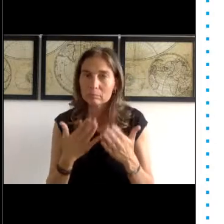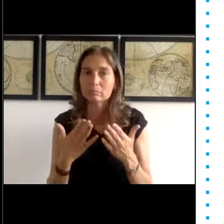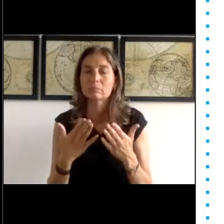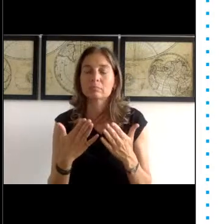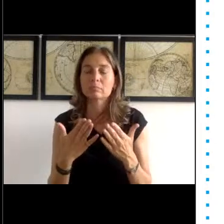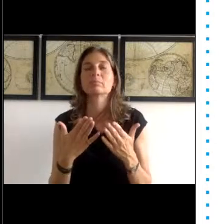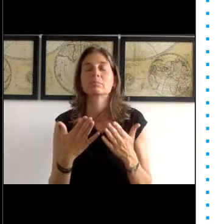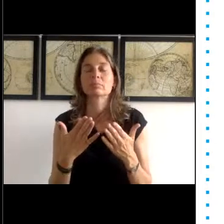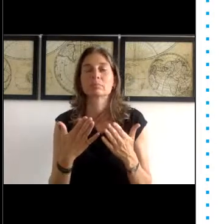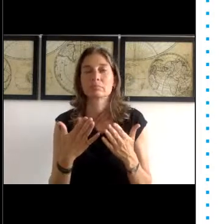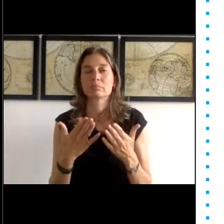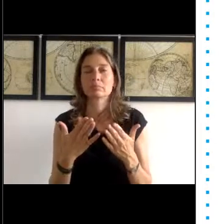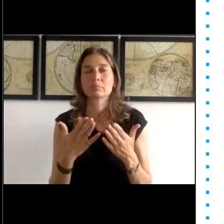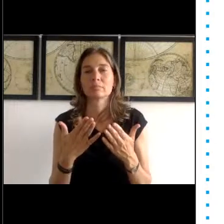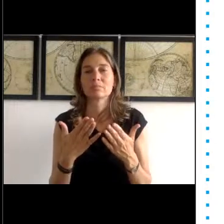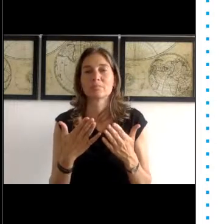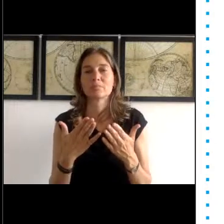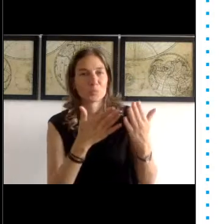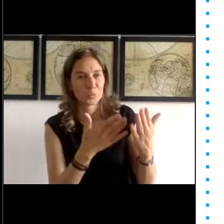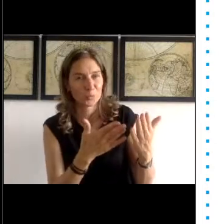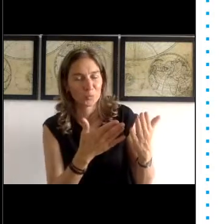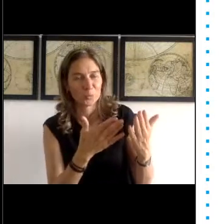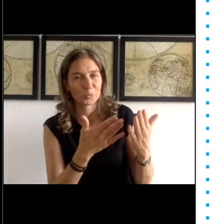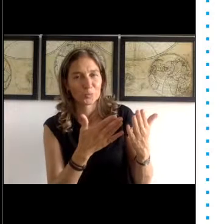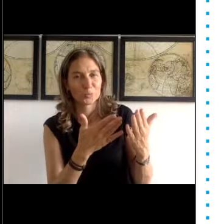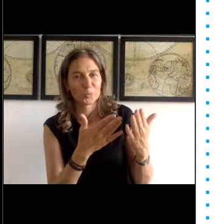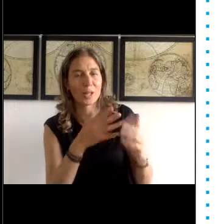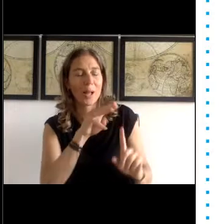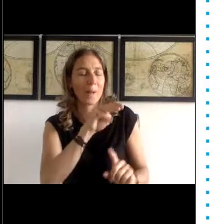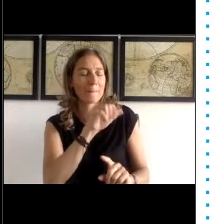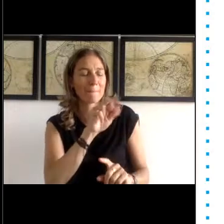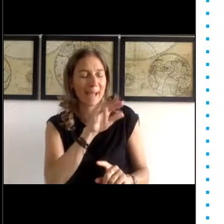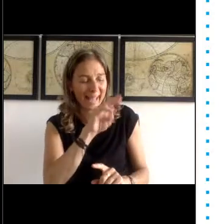And you can ask universities if they know more.